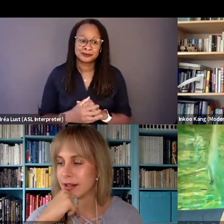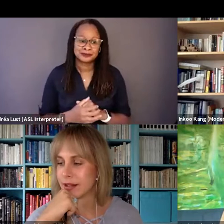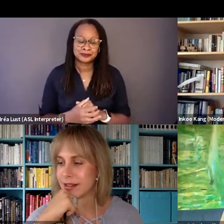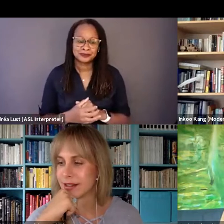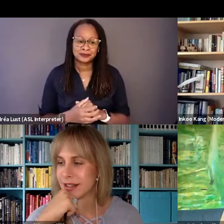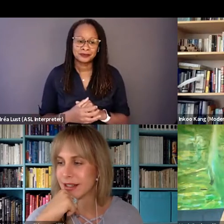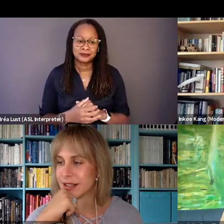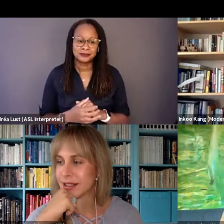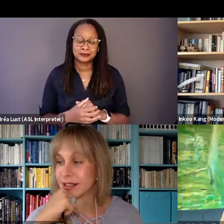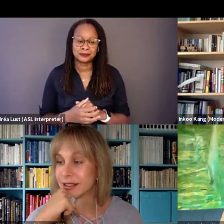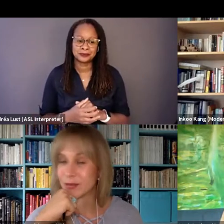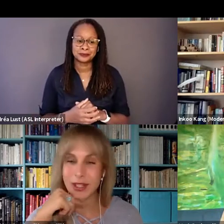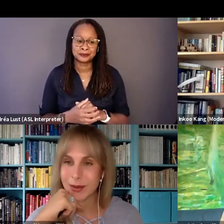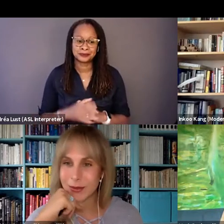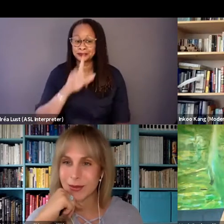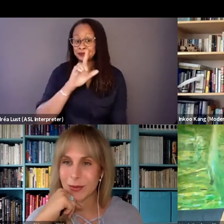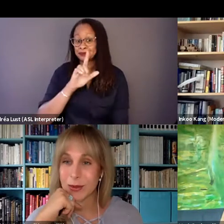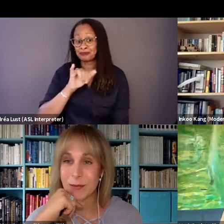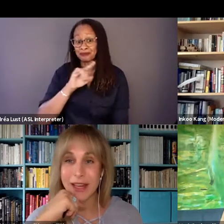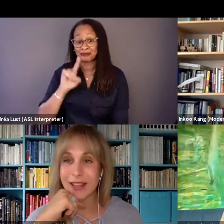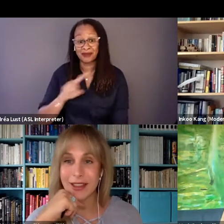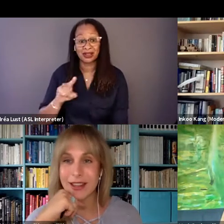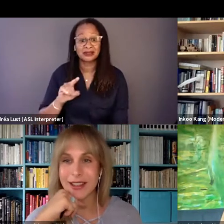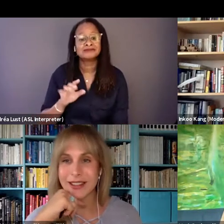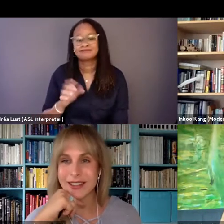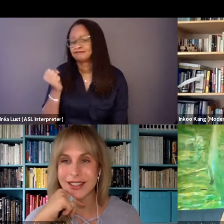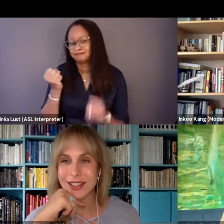And Liz was many things.